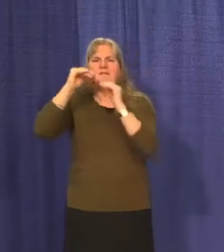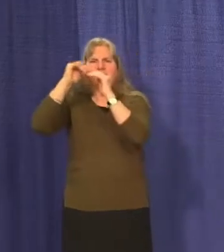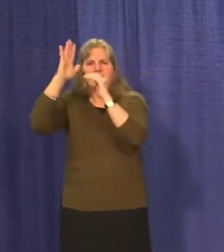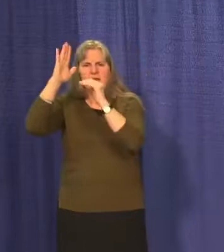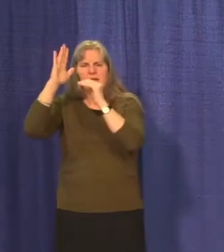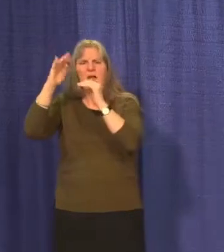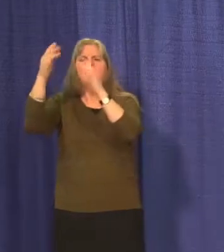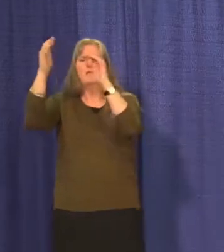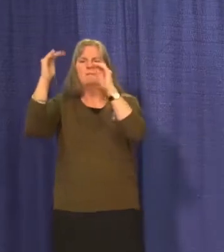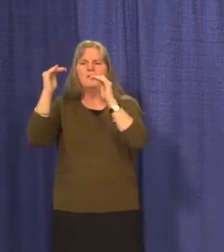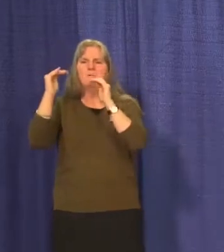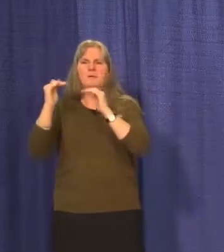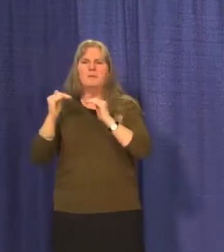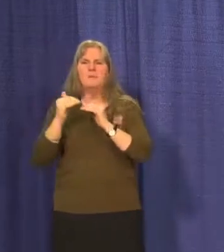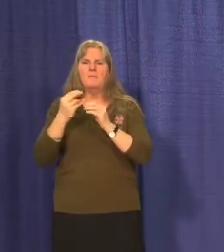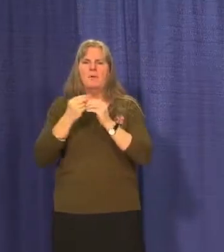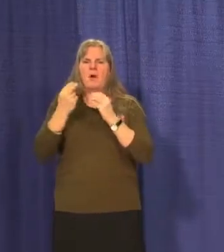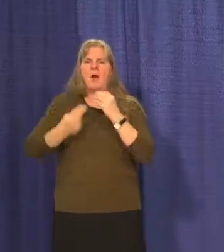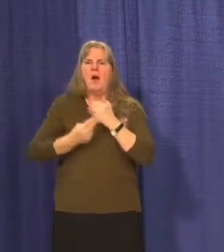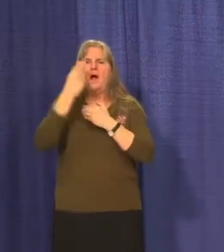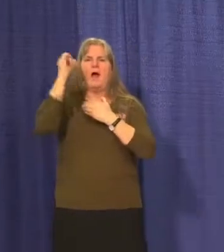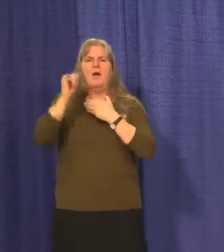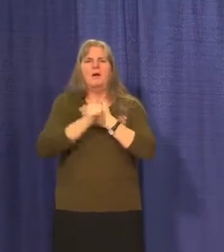Then moving to those seven years and older will also covering our